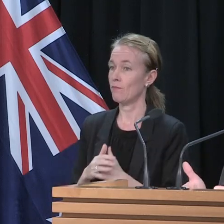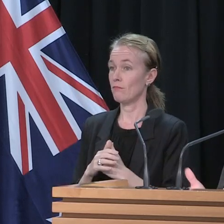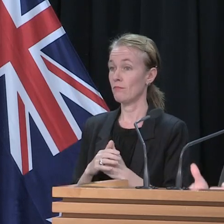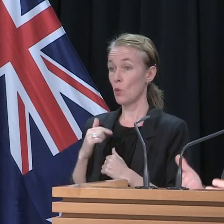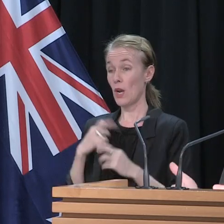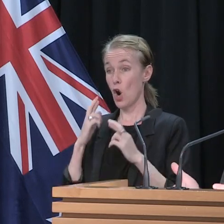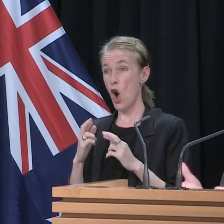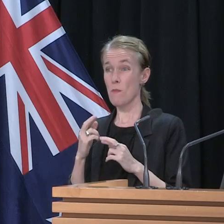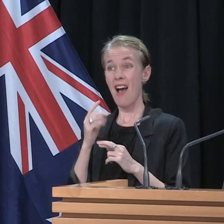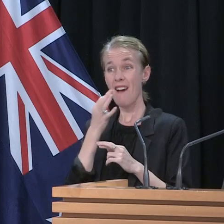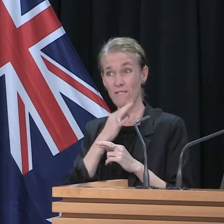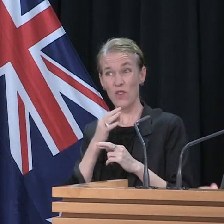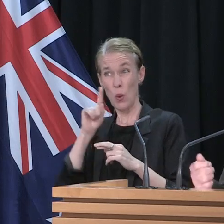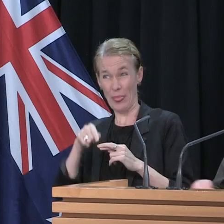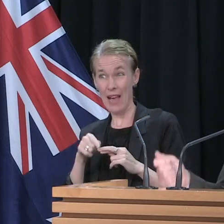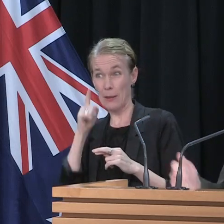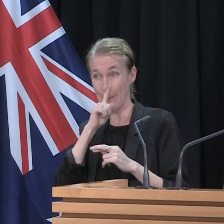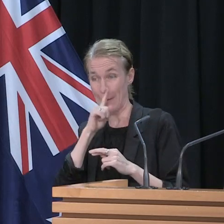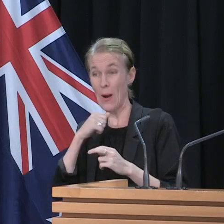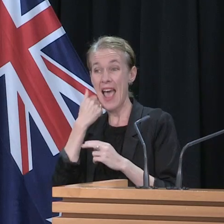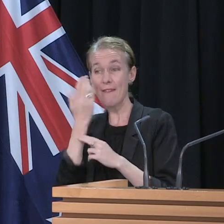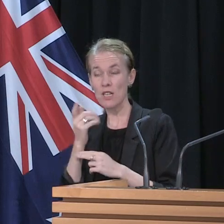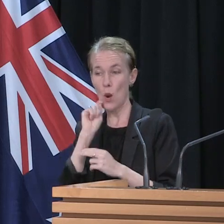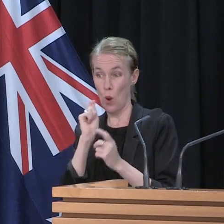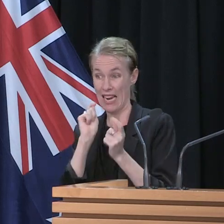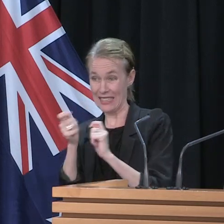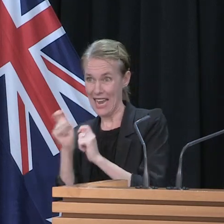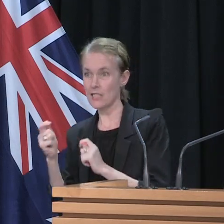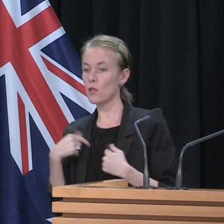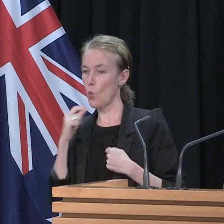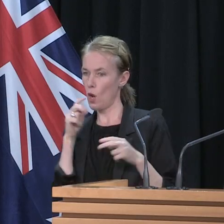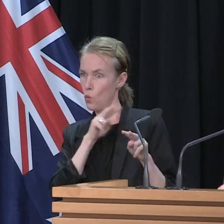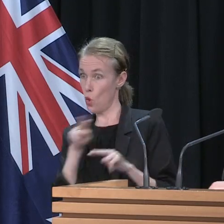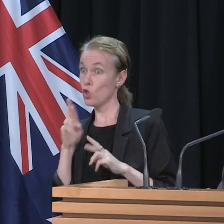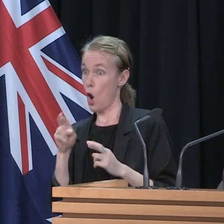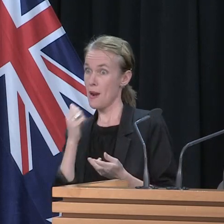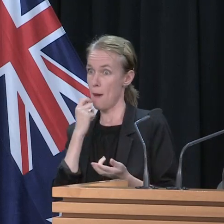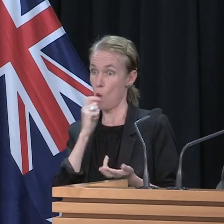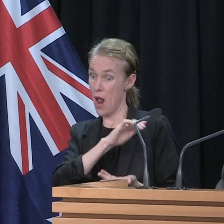expectation is that we'll add in several thousand, you know, people per day who will be now